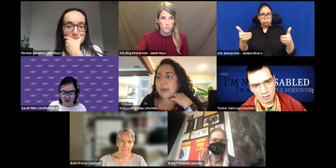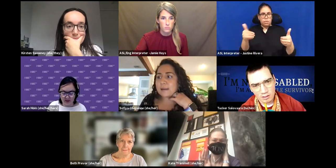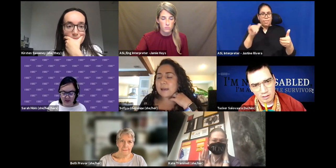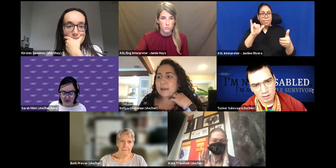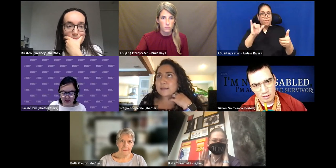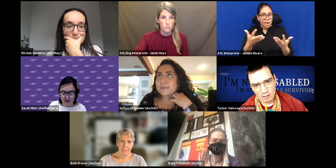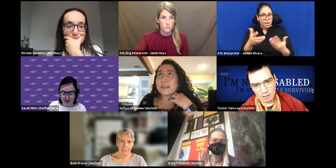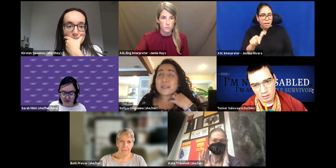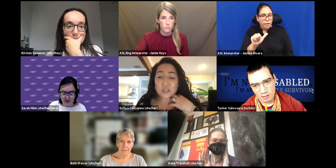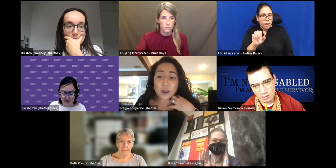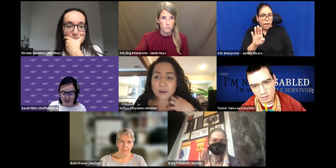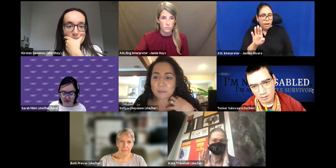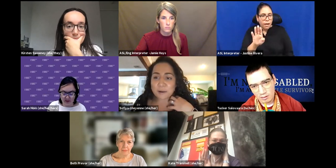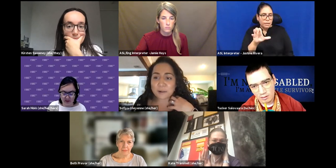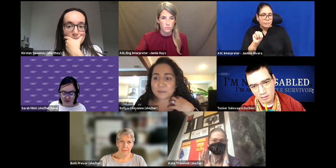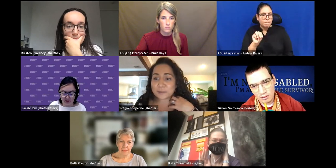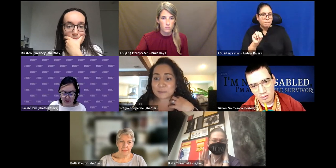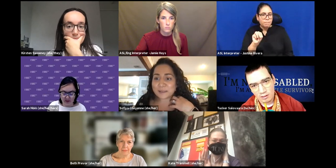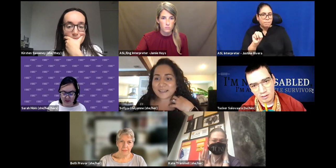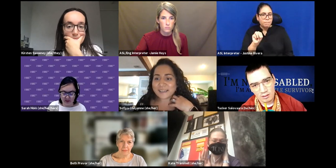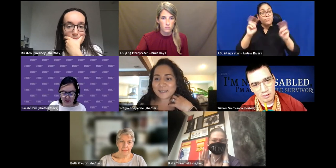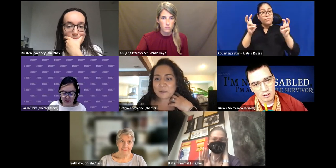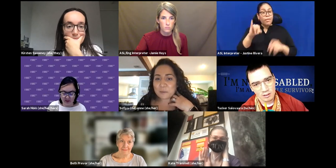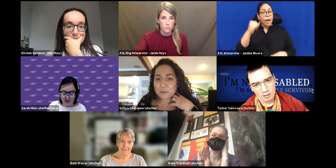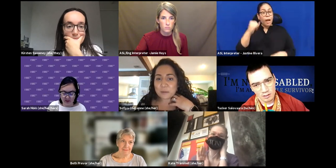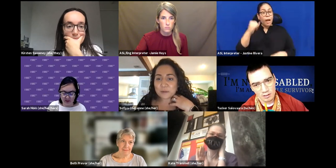that it's a charity model of disability, you know, that we